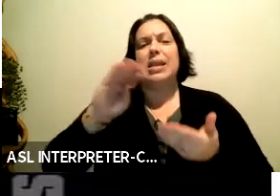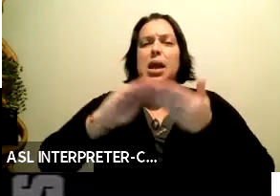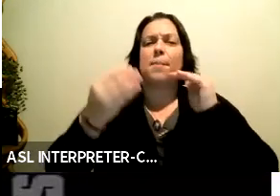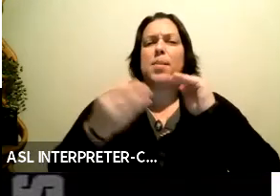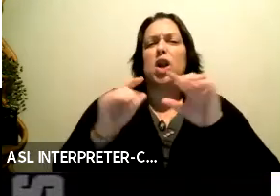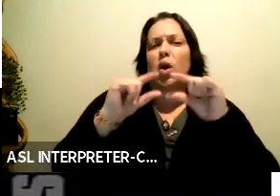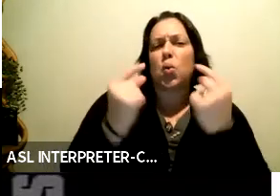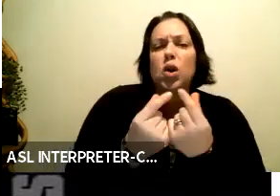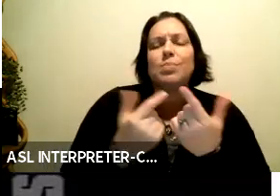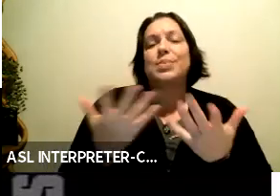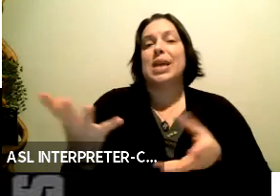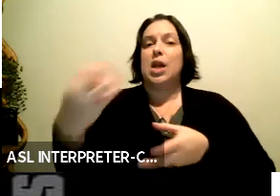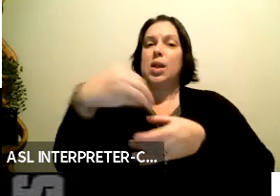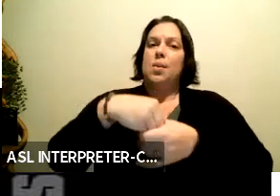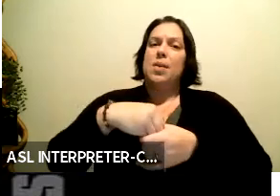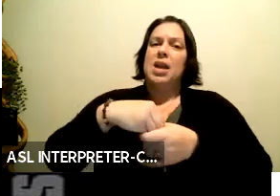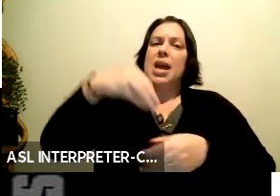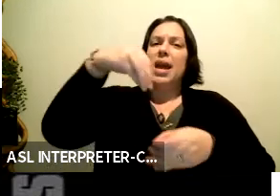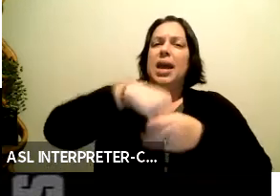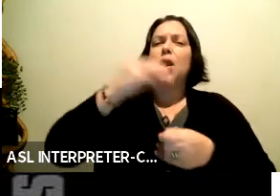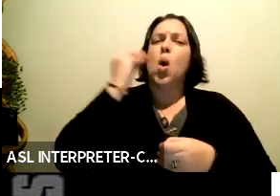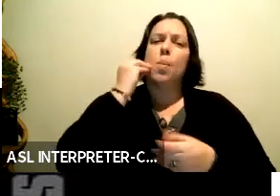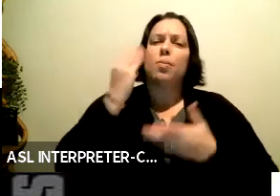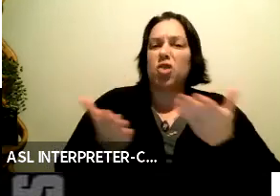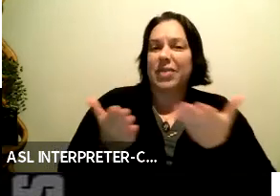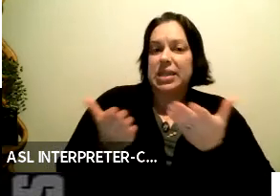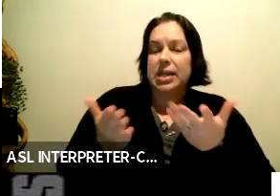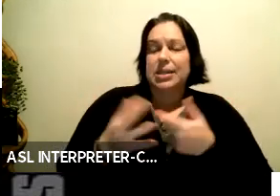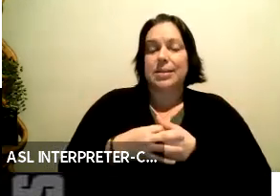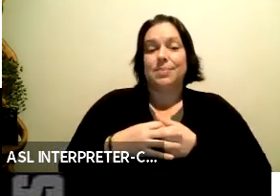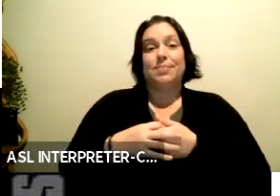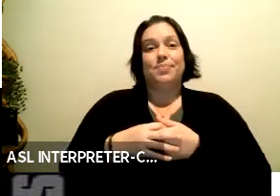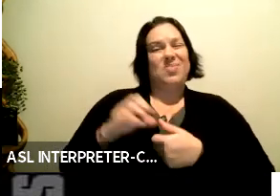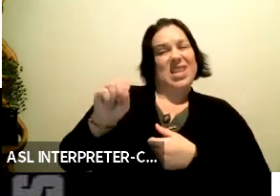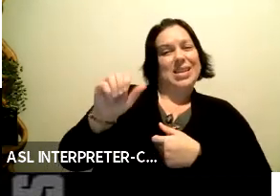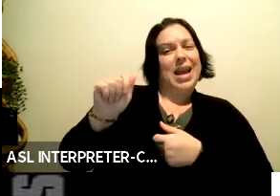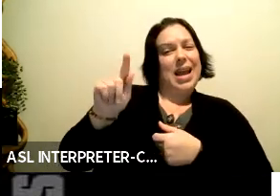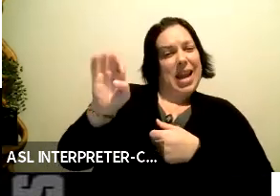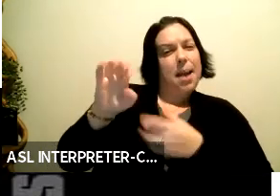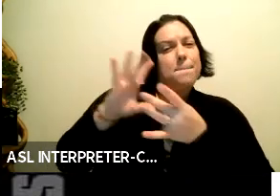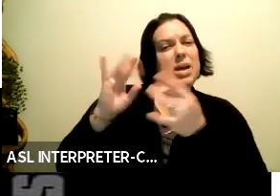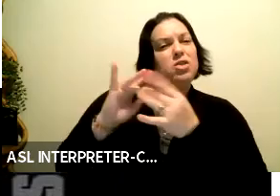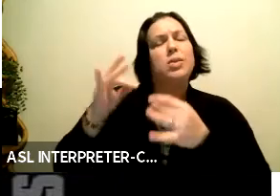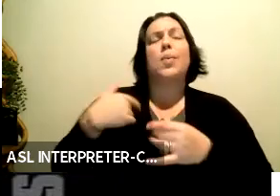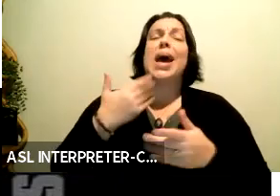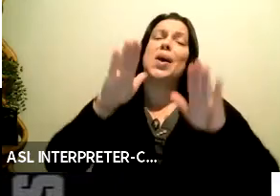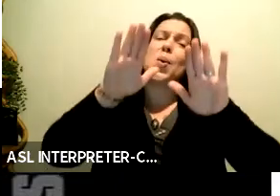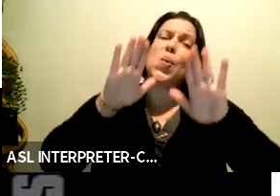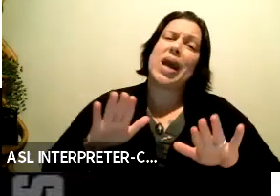including in home services. As Sadie mentioned, we had a really great opportunity to integrate this